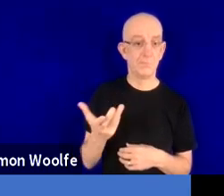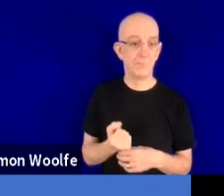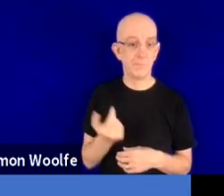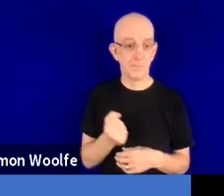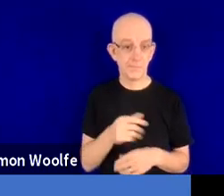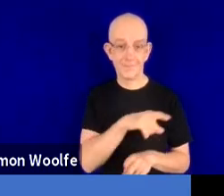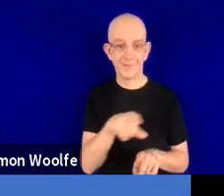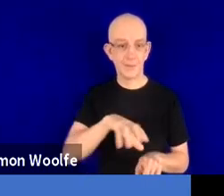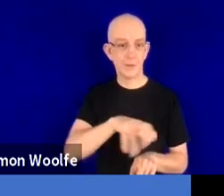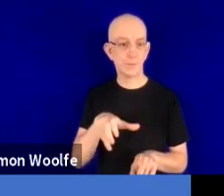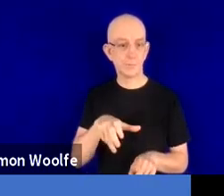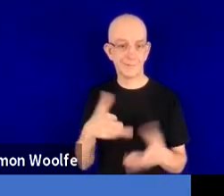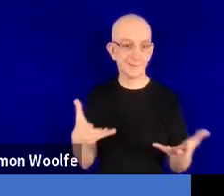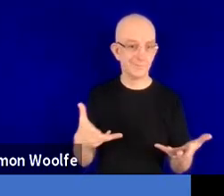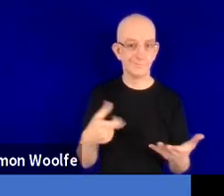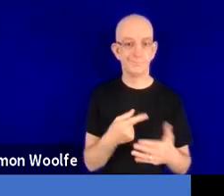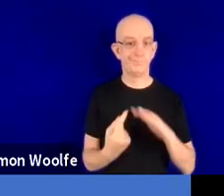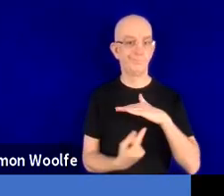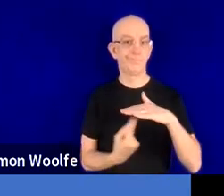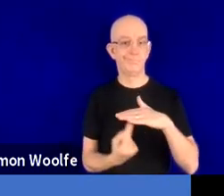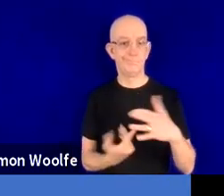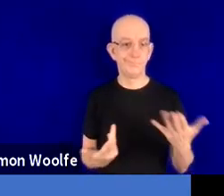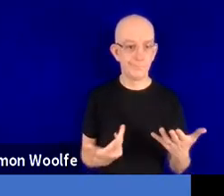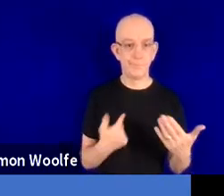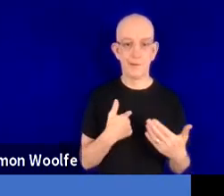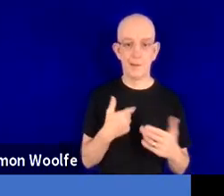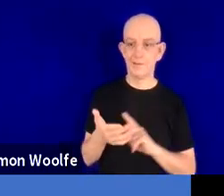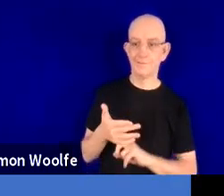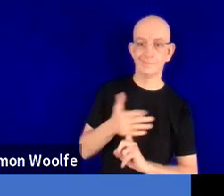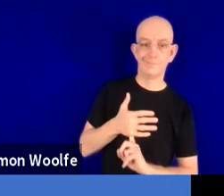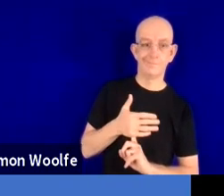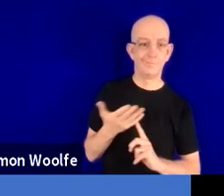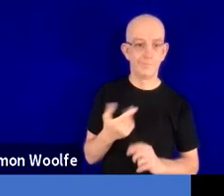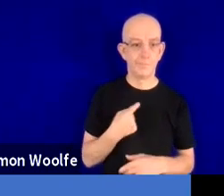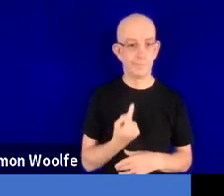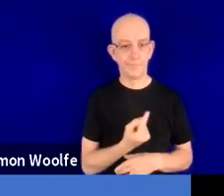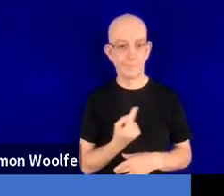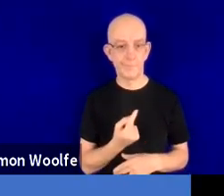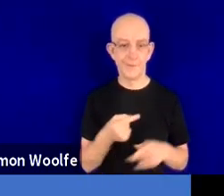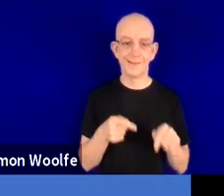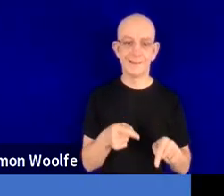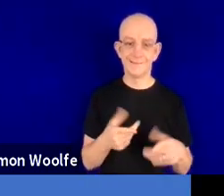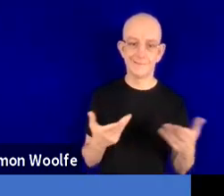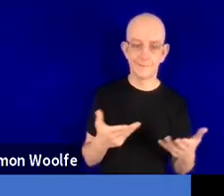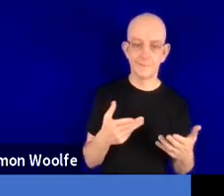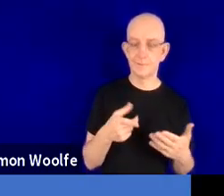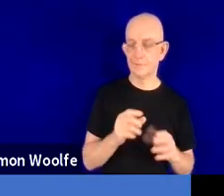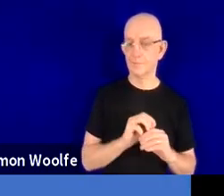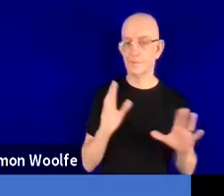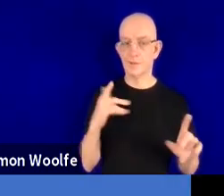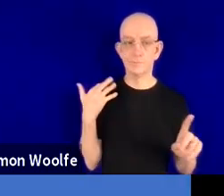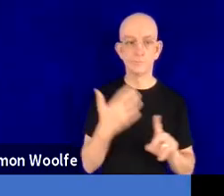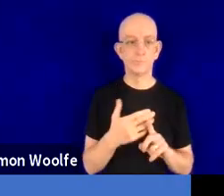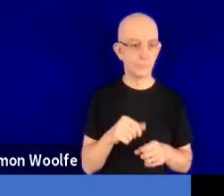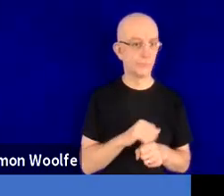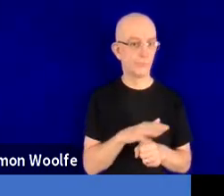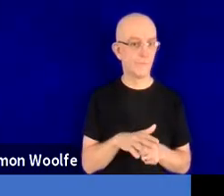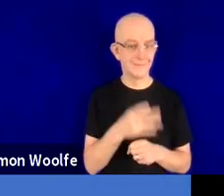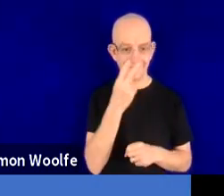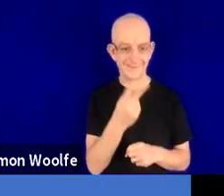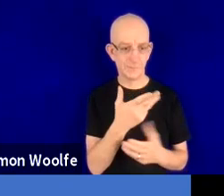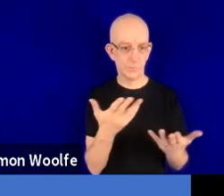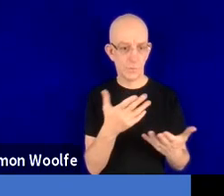have to stop working to provide care and support, especially women and girls will miss out on education and work opportunities